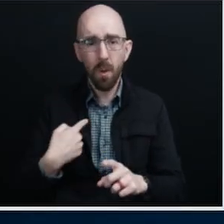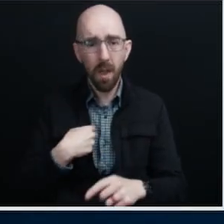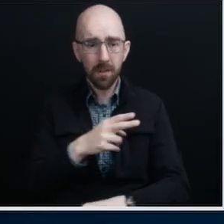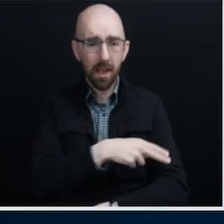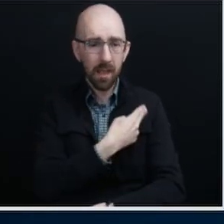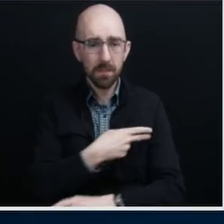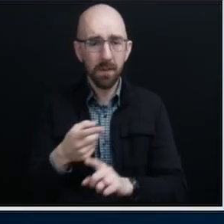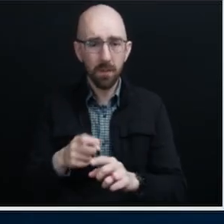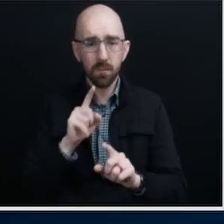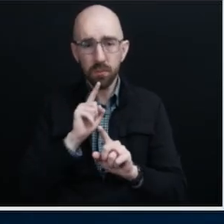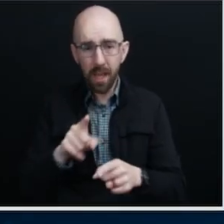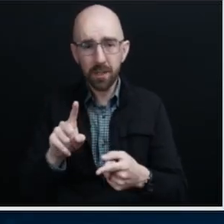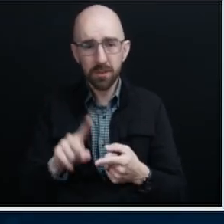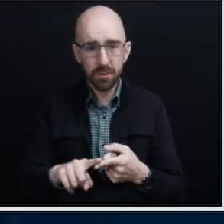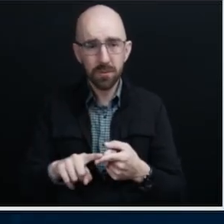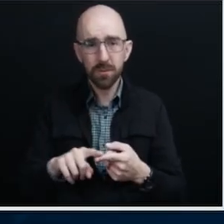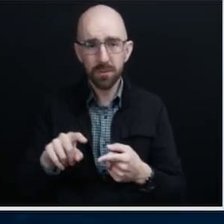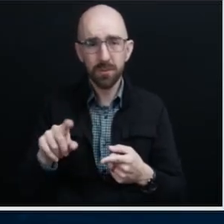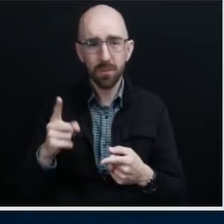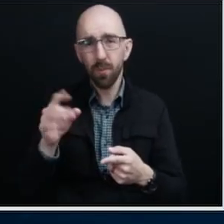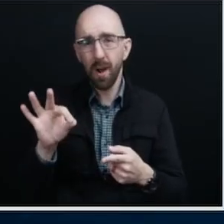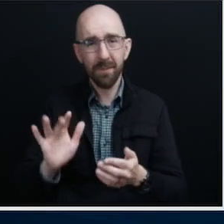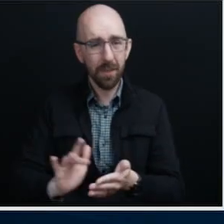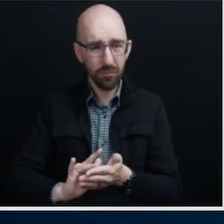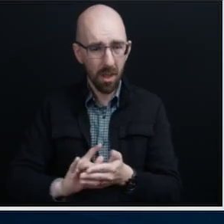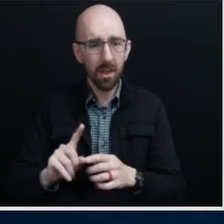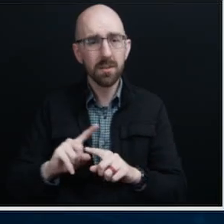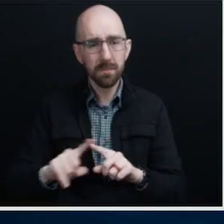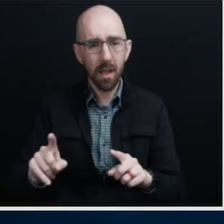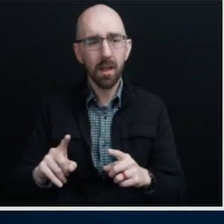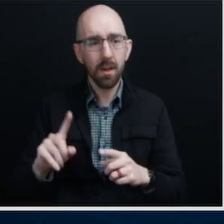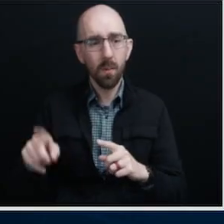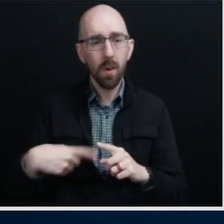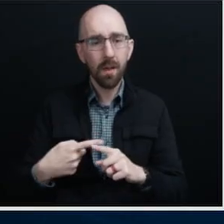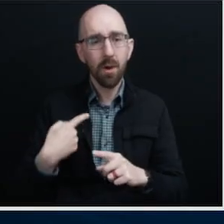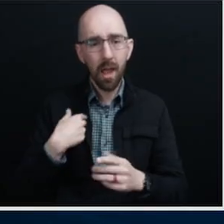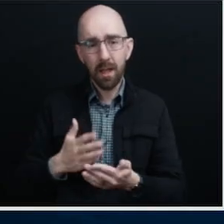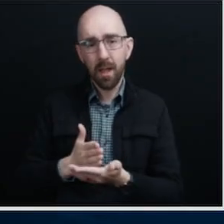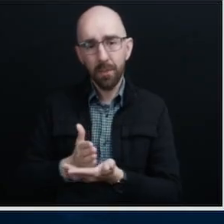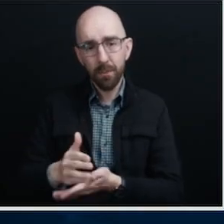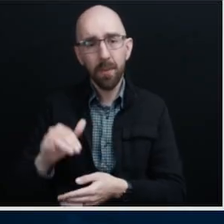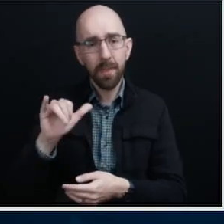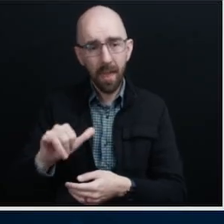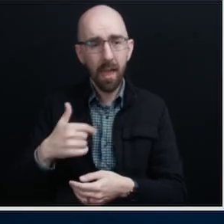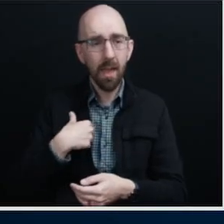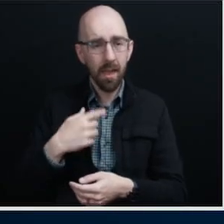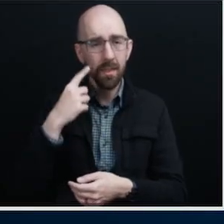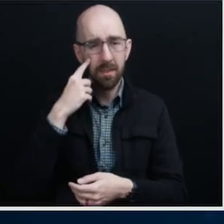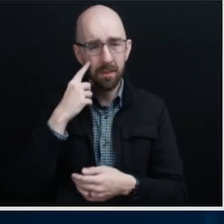to one of the drugs. But um once I kind of got through that, I think it felt like there was a